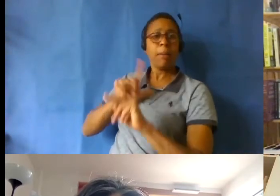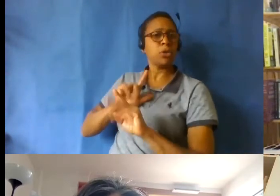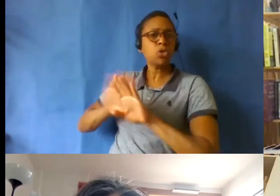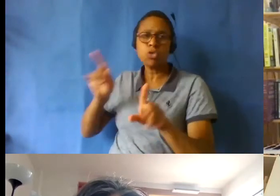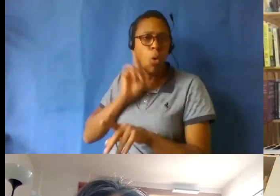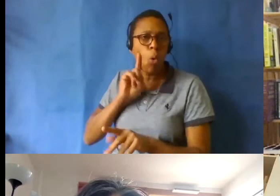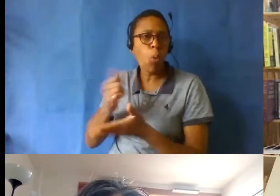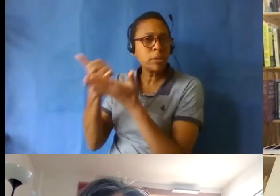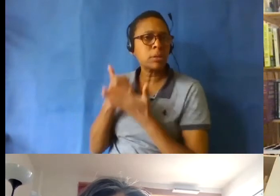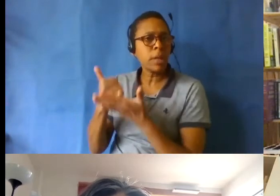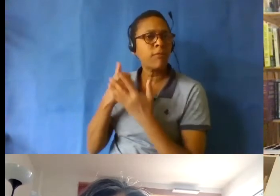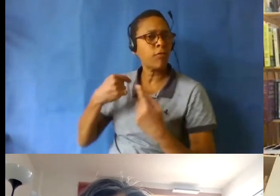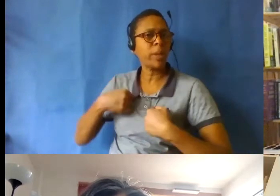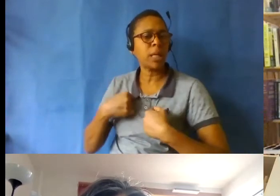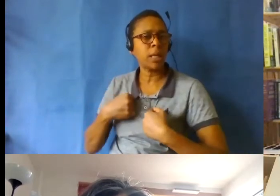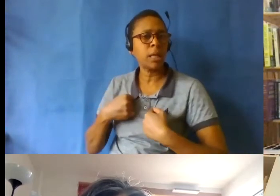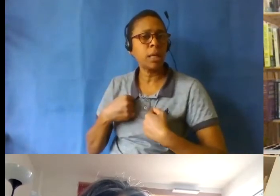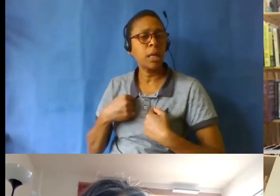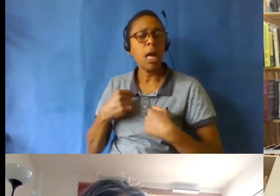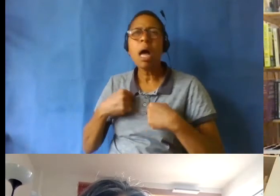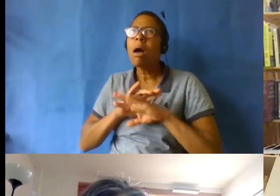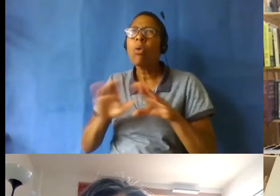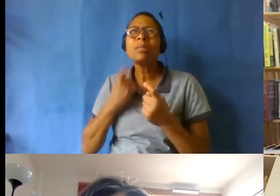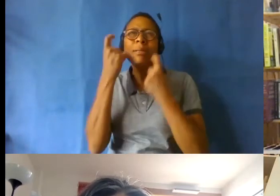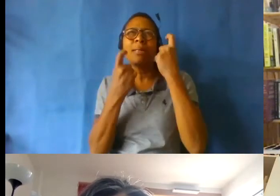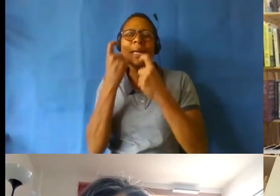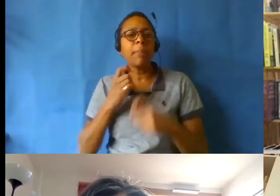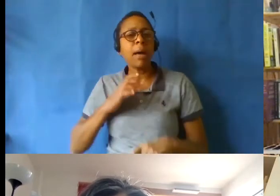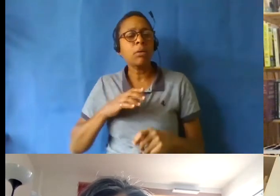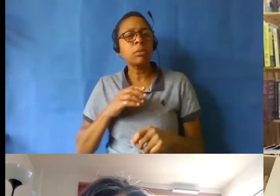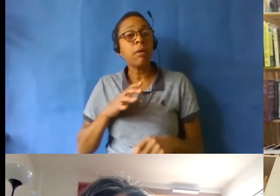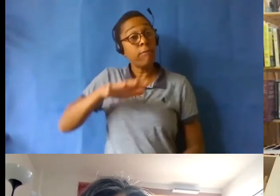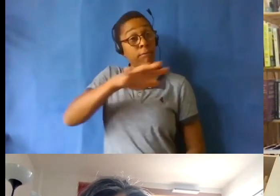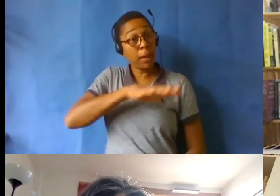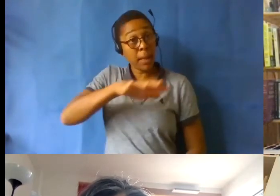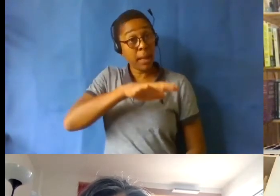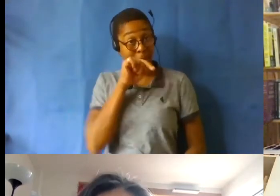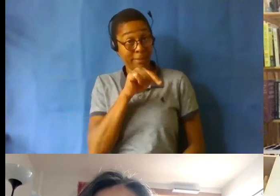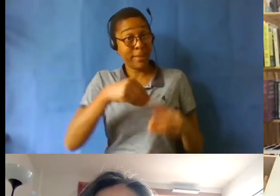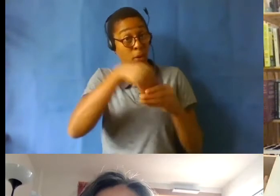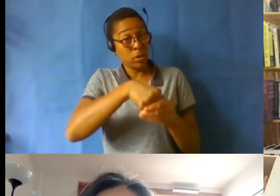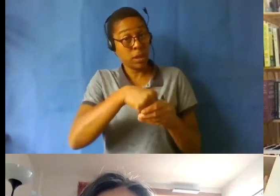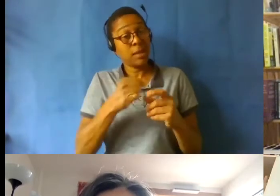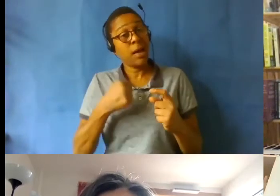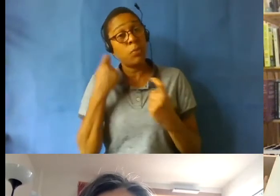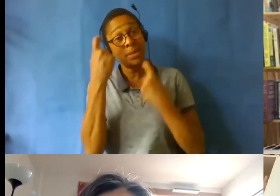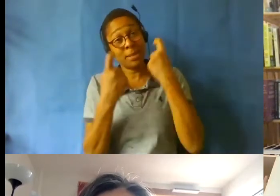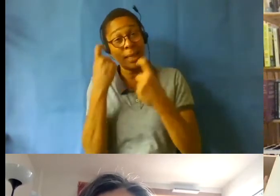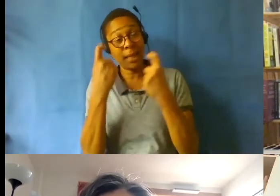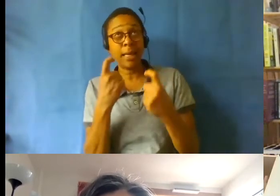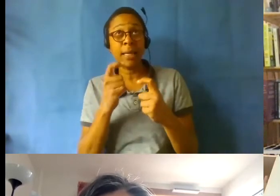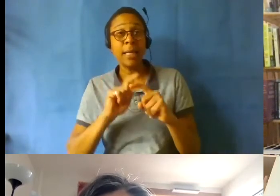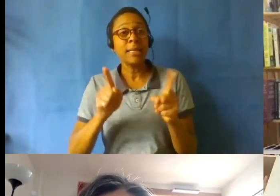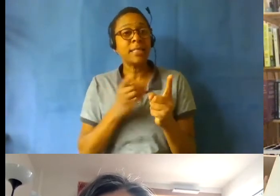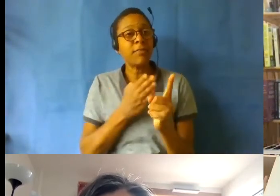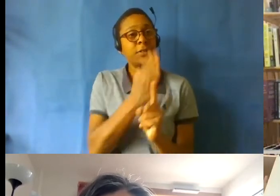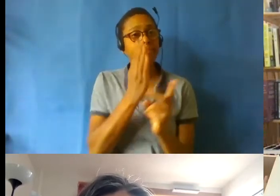of family I was thinking about it more in the context of just the,